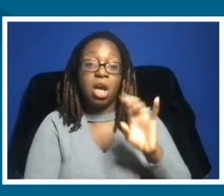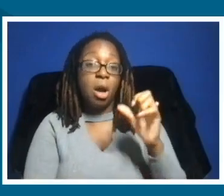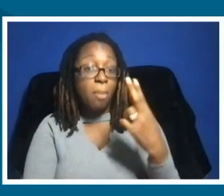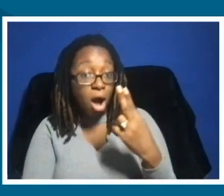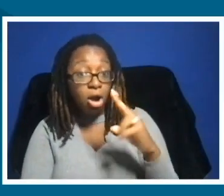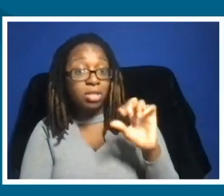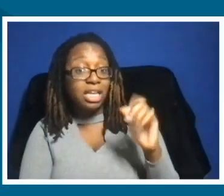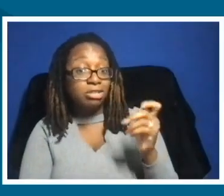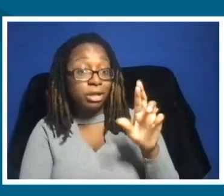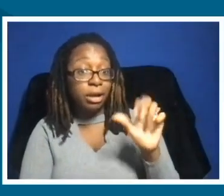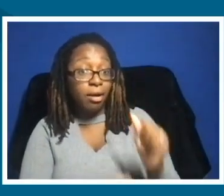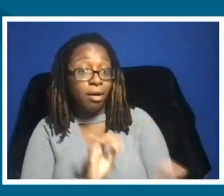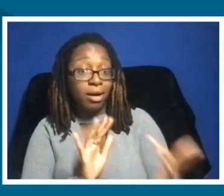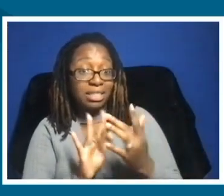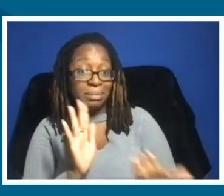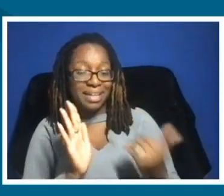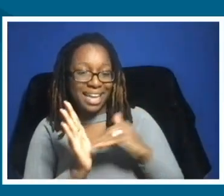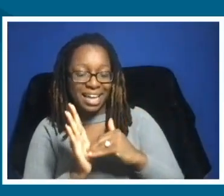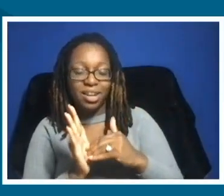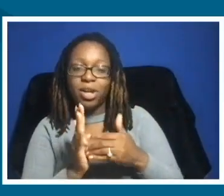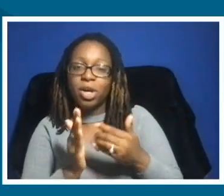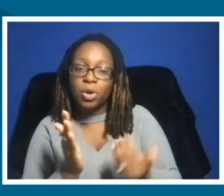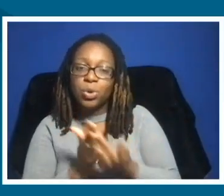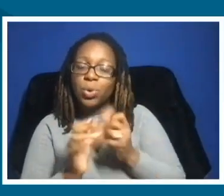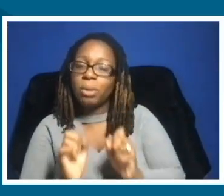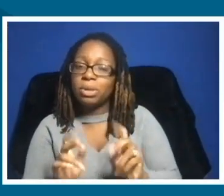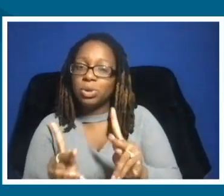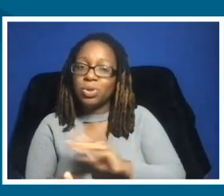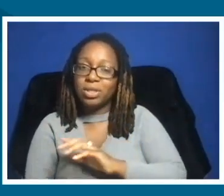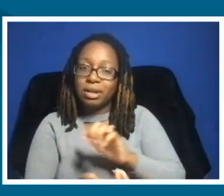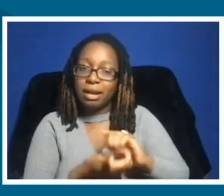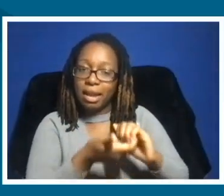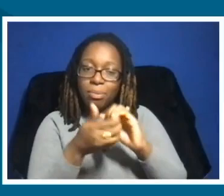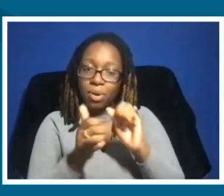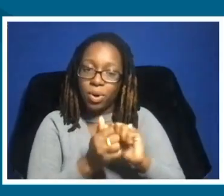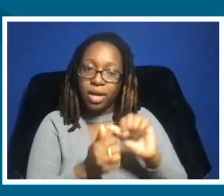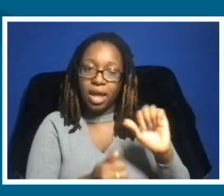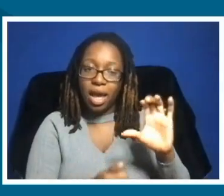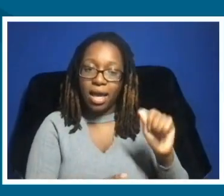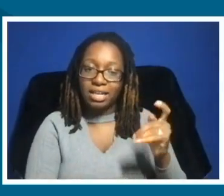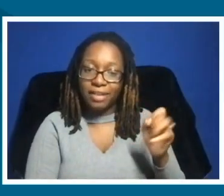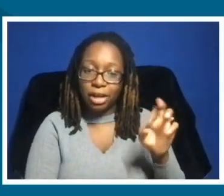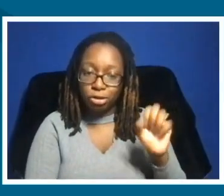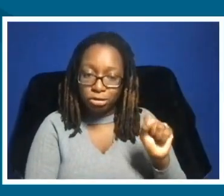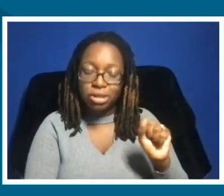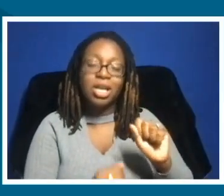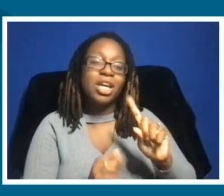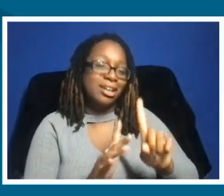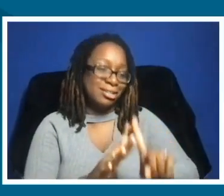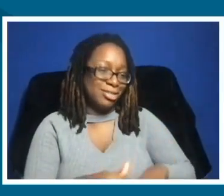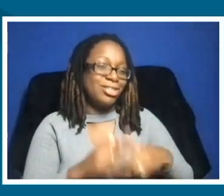about a new chance to collaborate with the activators and that's what led to the experience with the fifth graders